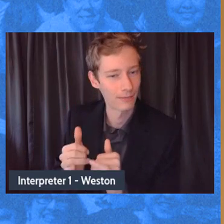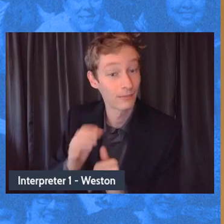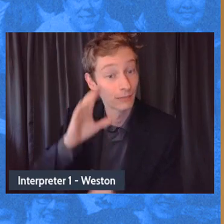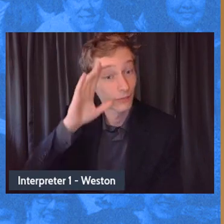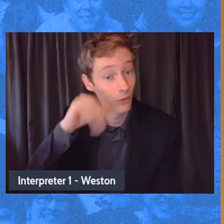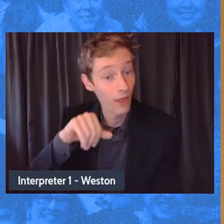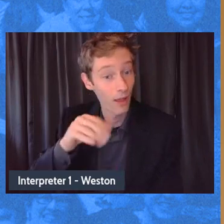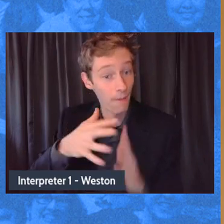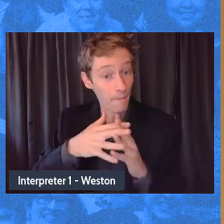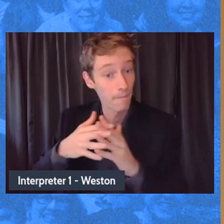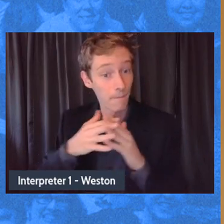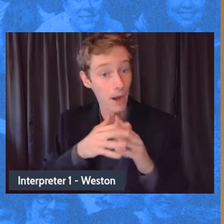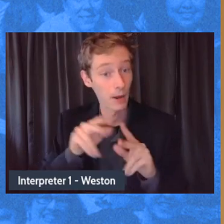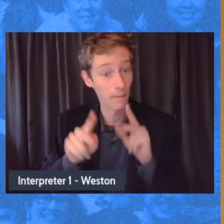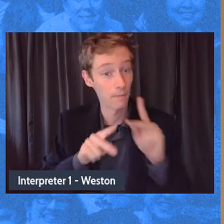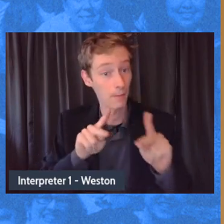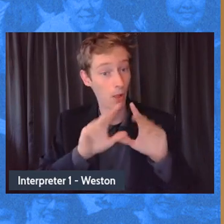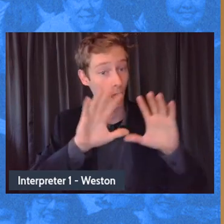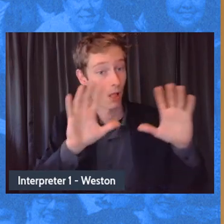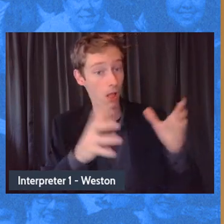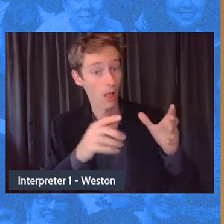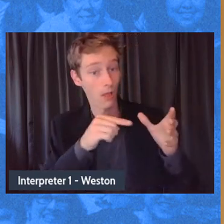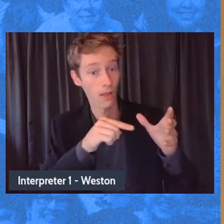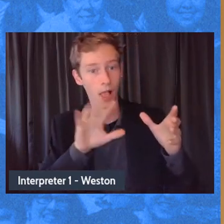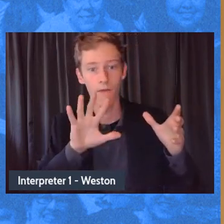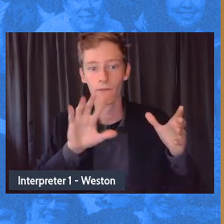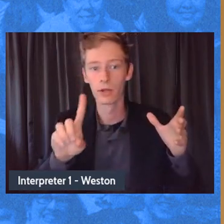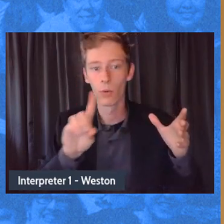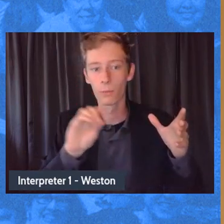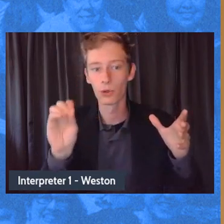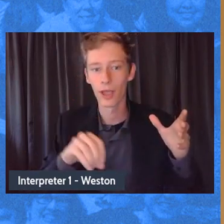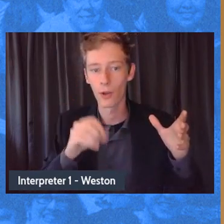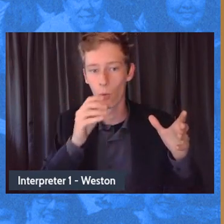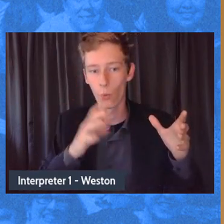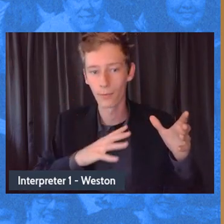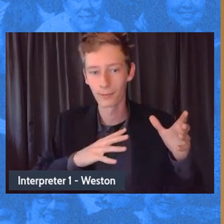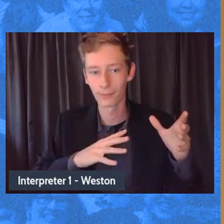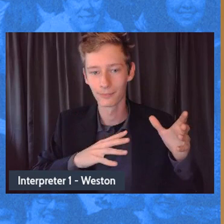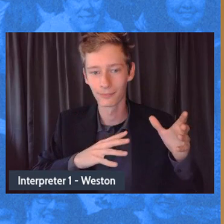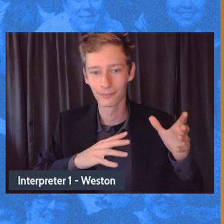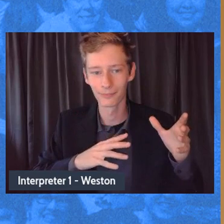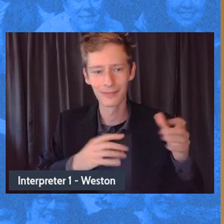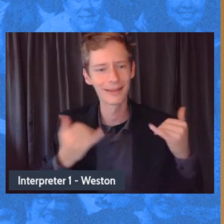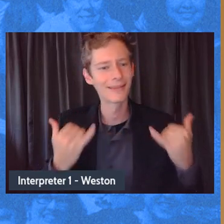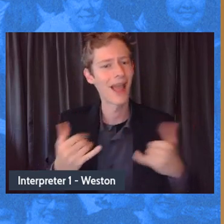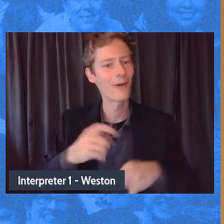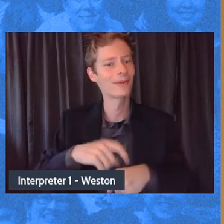And it's time for our state legislatures, Congress, fortune 500 boardrooms, tenured college faculty,